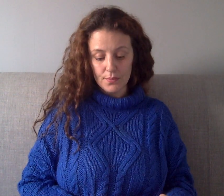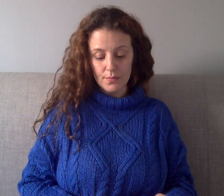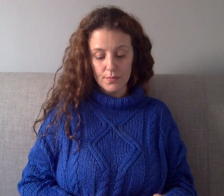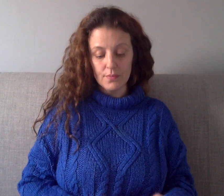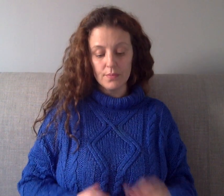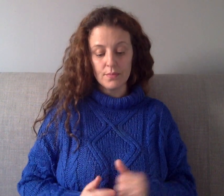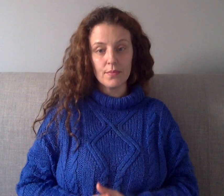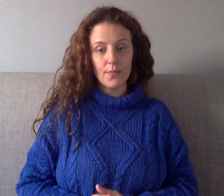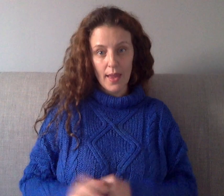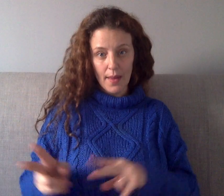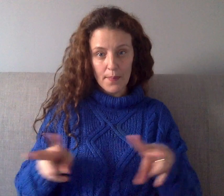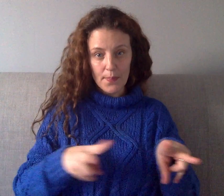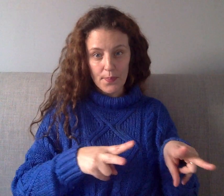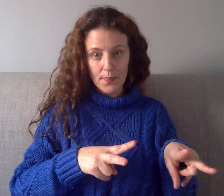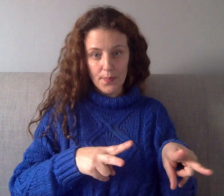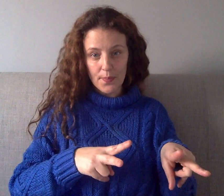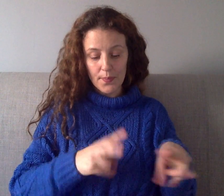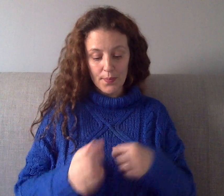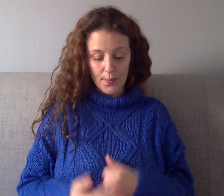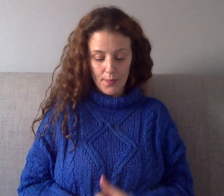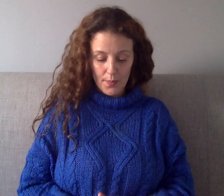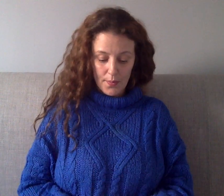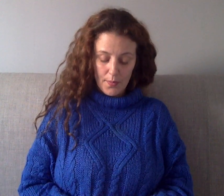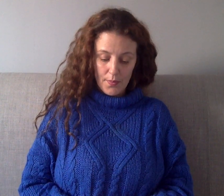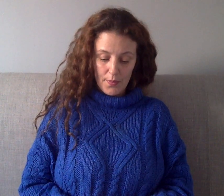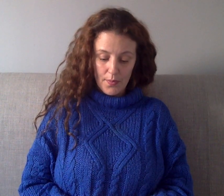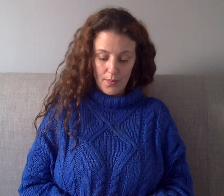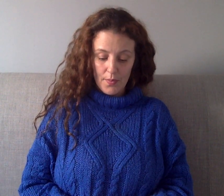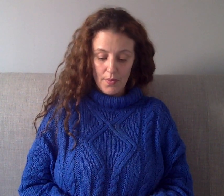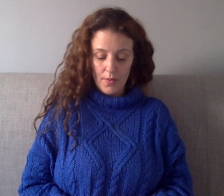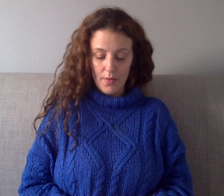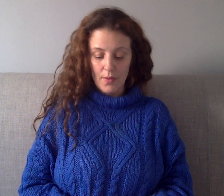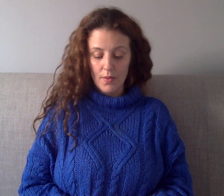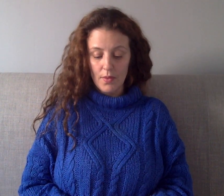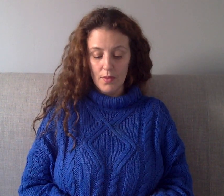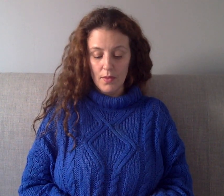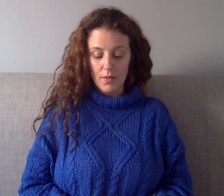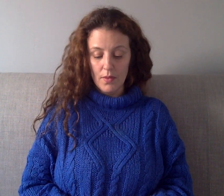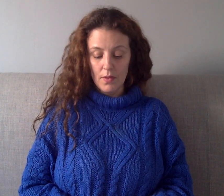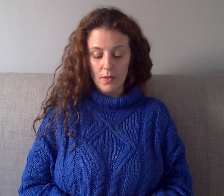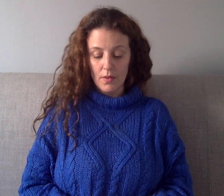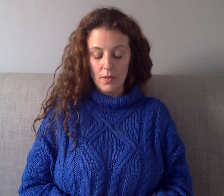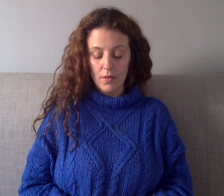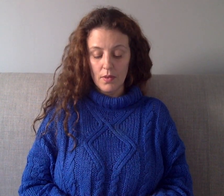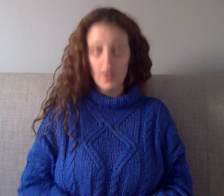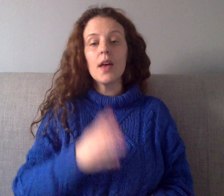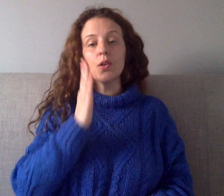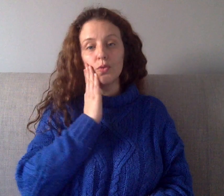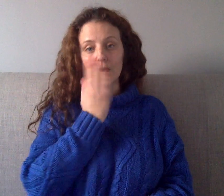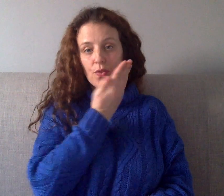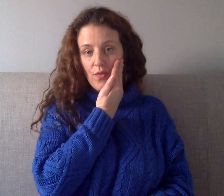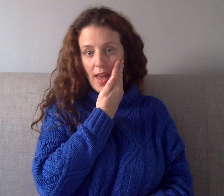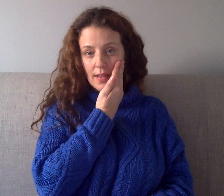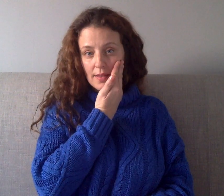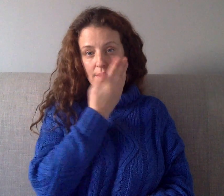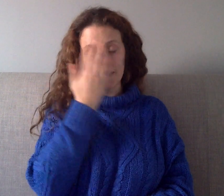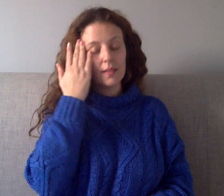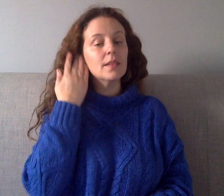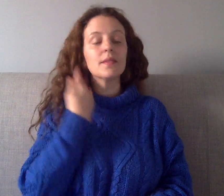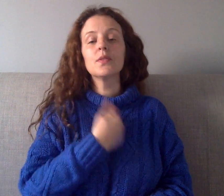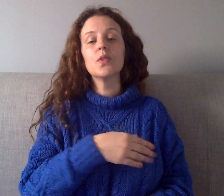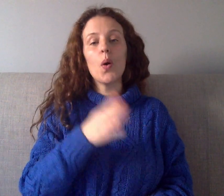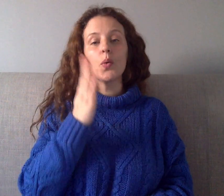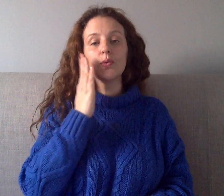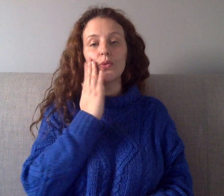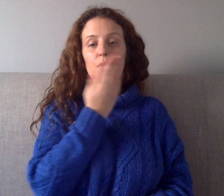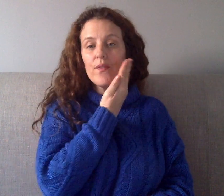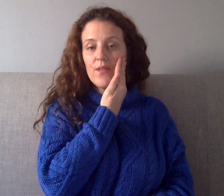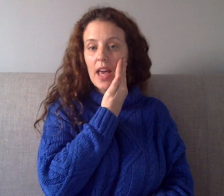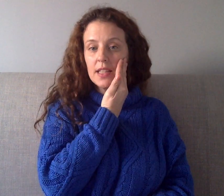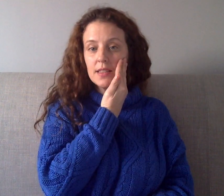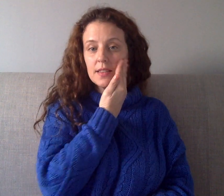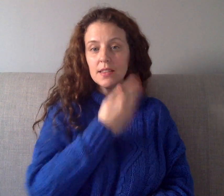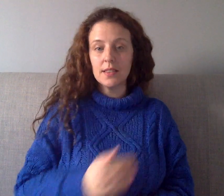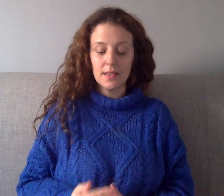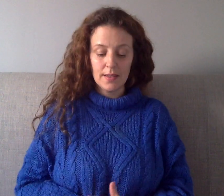TWO FACED